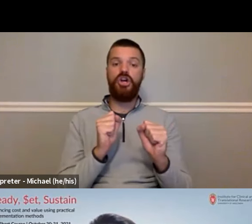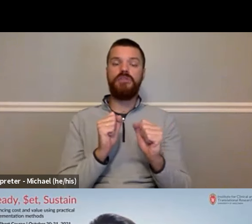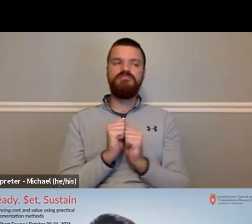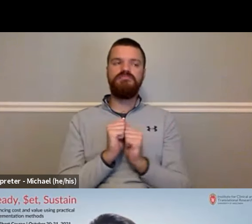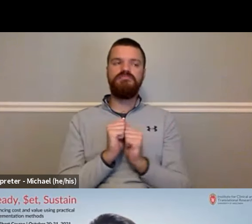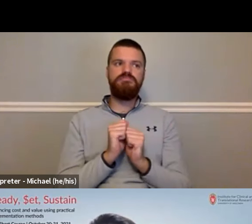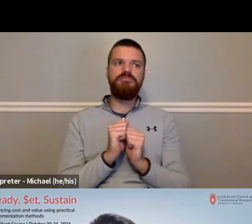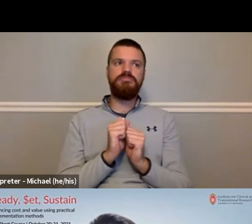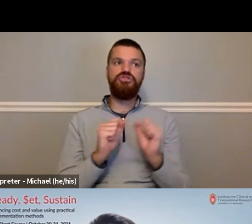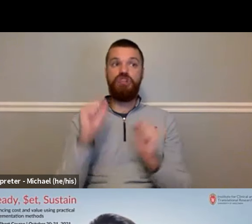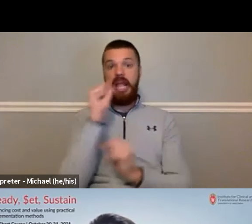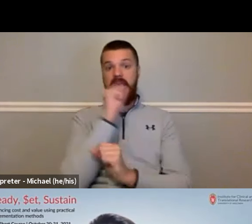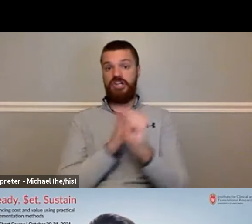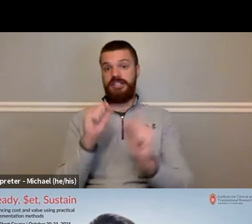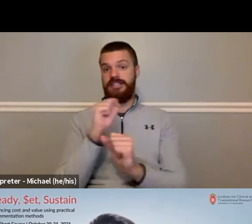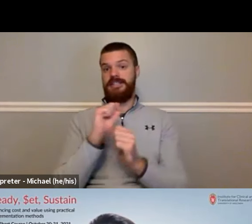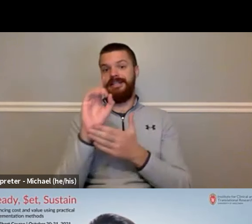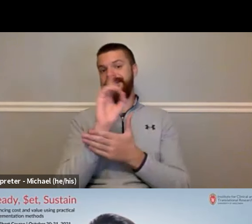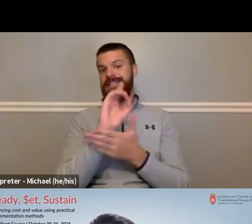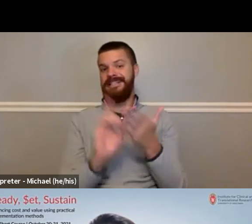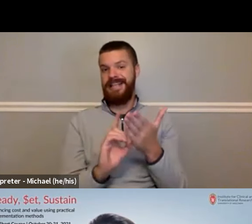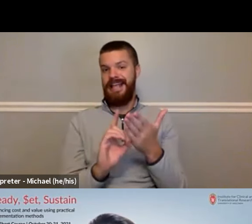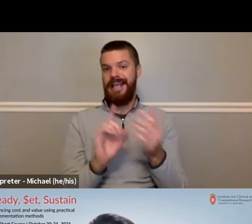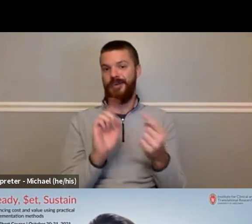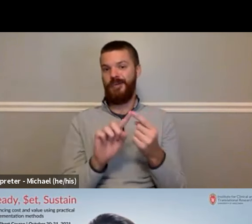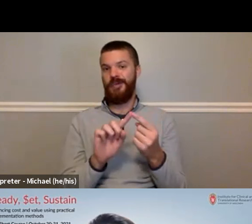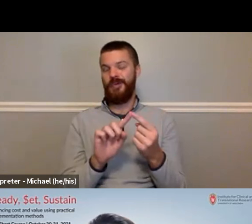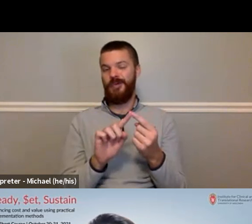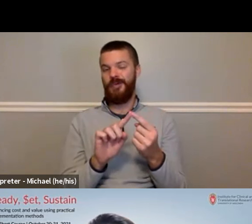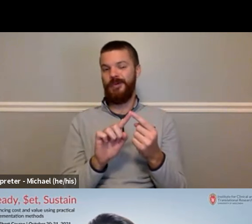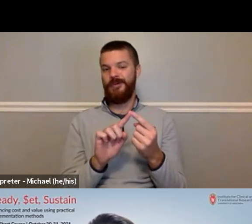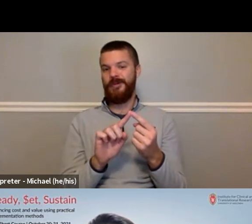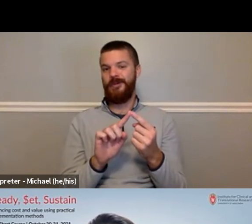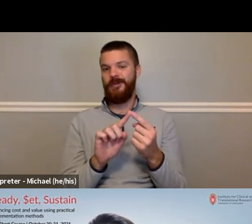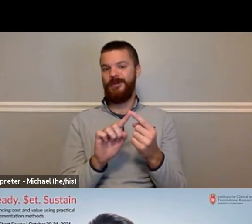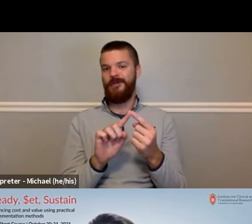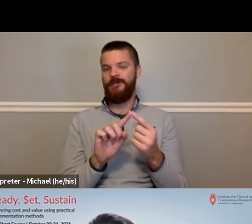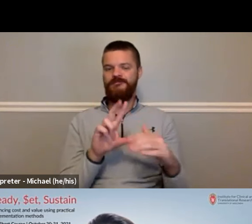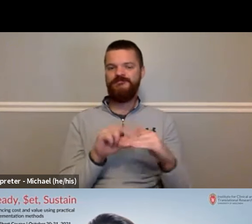Greg Aarons (he/his): be designed to capitalize on the variability in those factors.